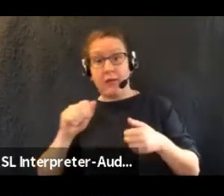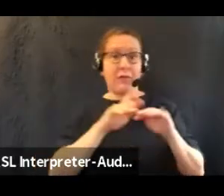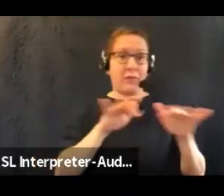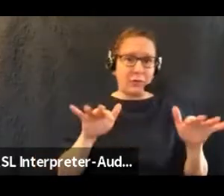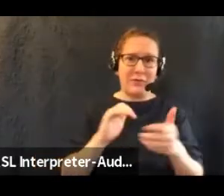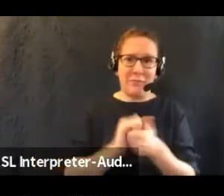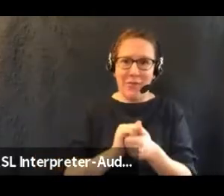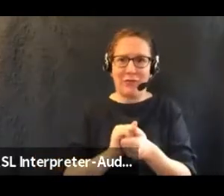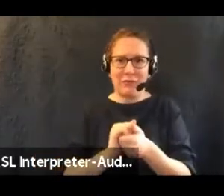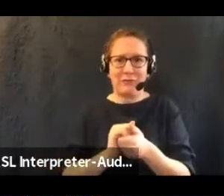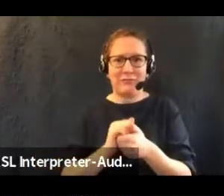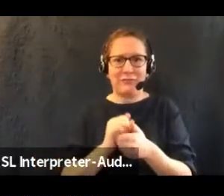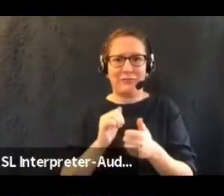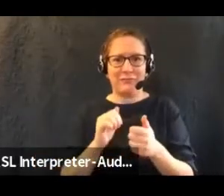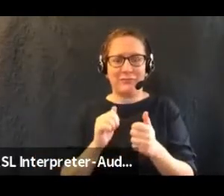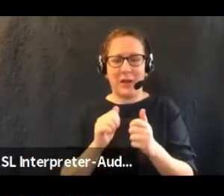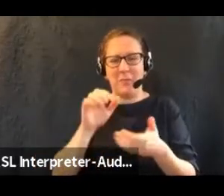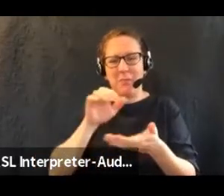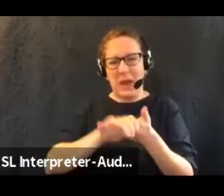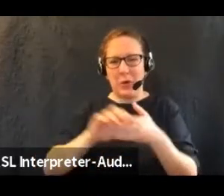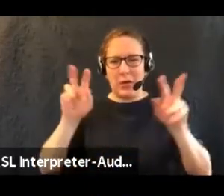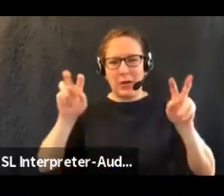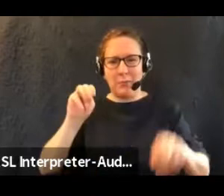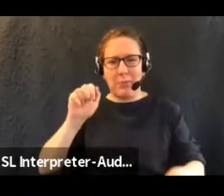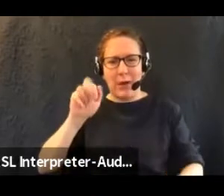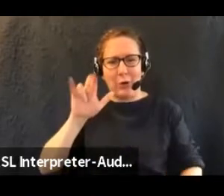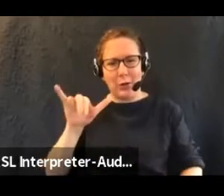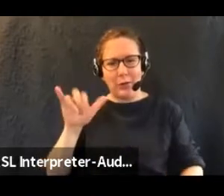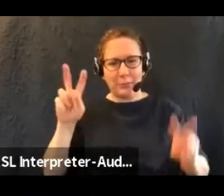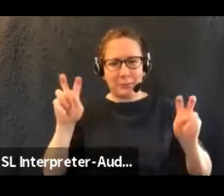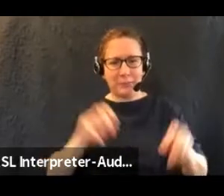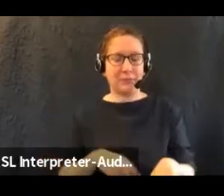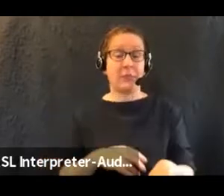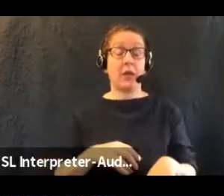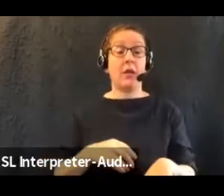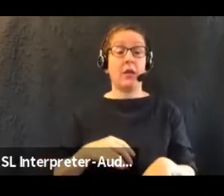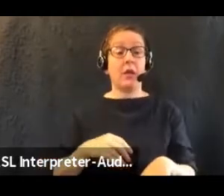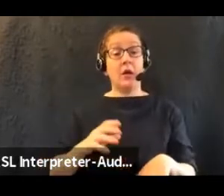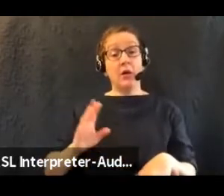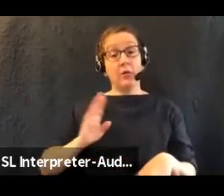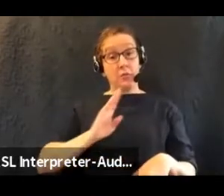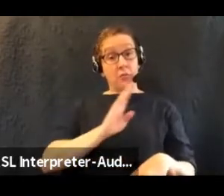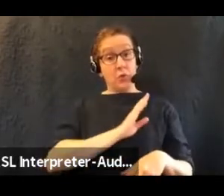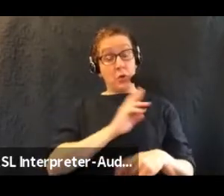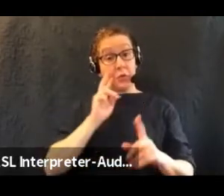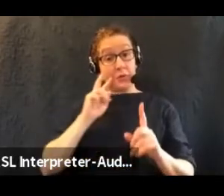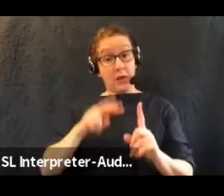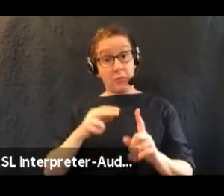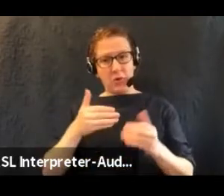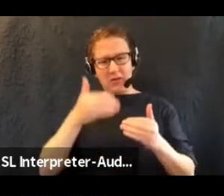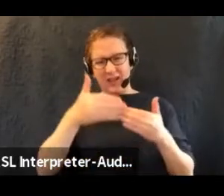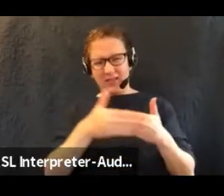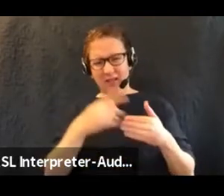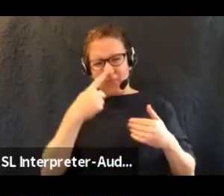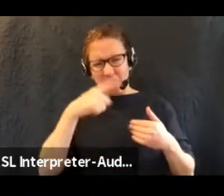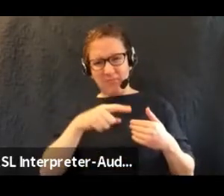From the Bureau's standpoint, the next slide, because we've got a staff of 500 people and